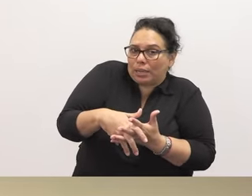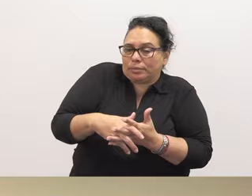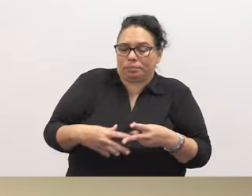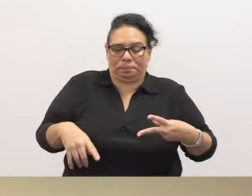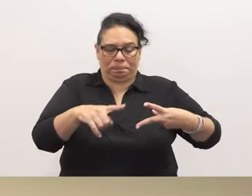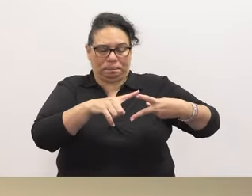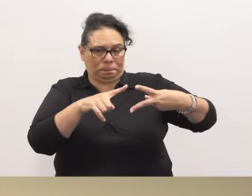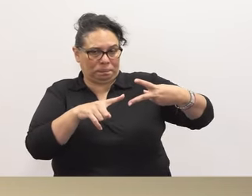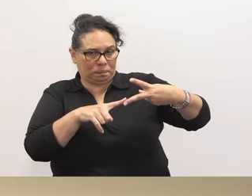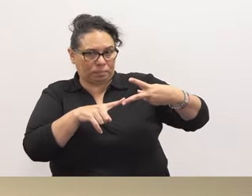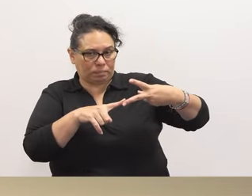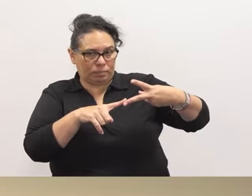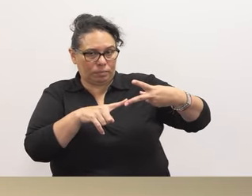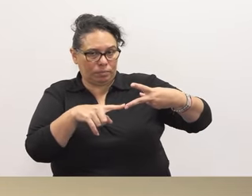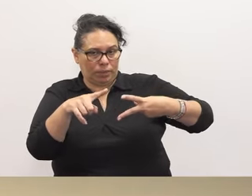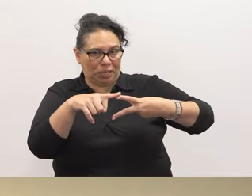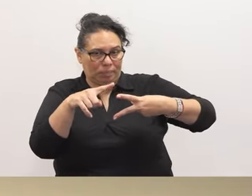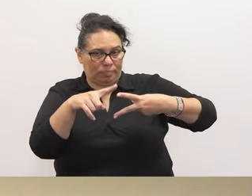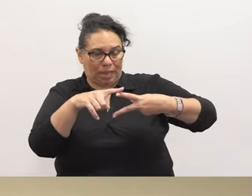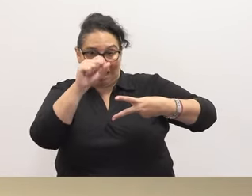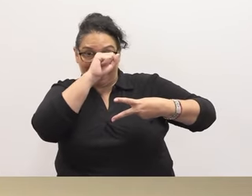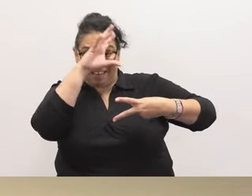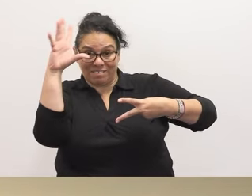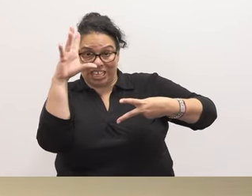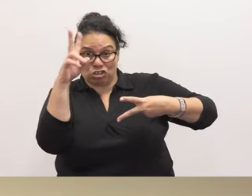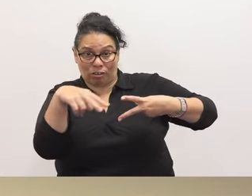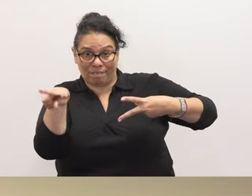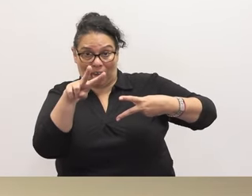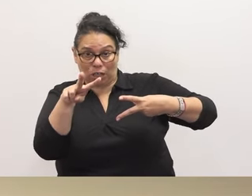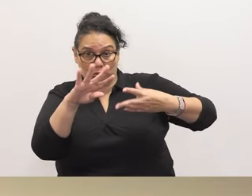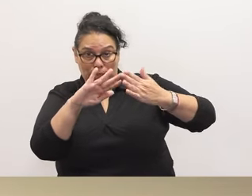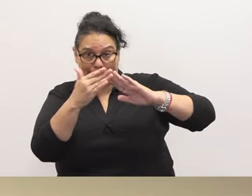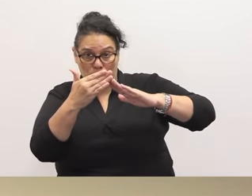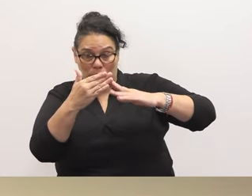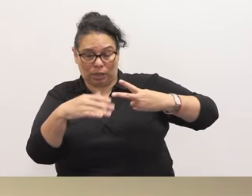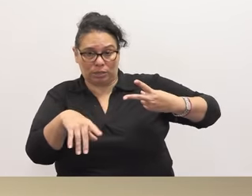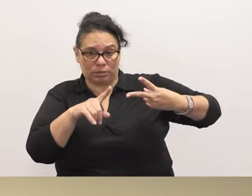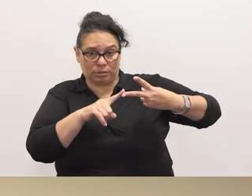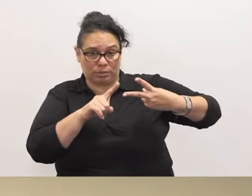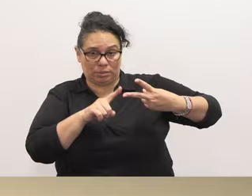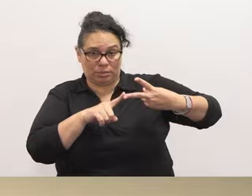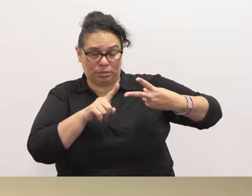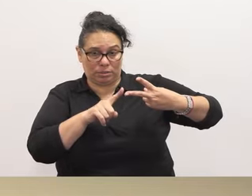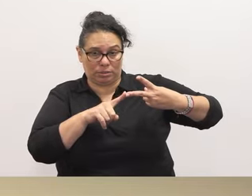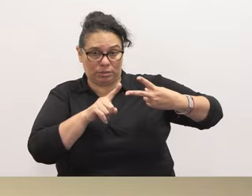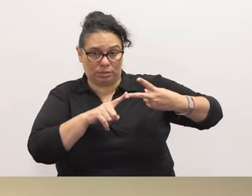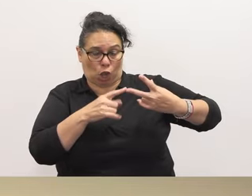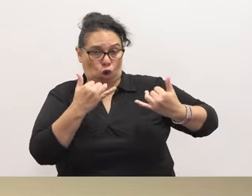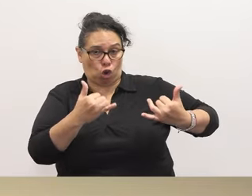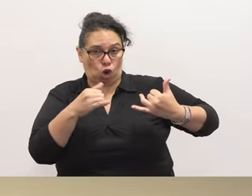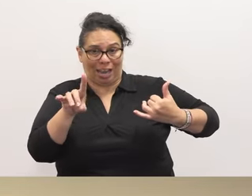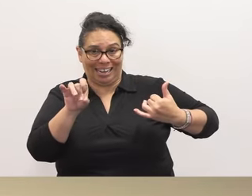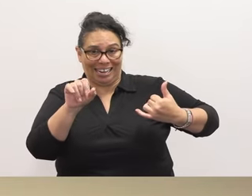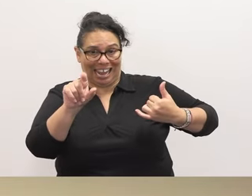what is the vision and values of the community? And what is the current data about our students?